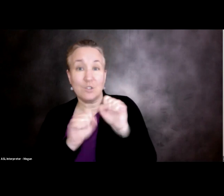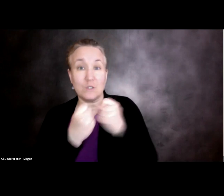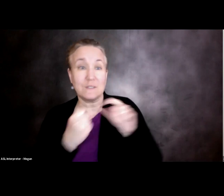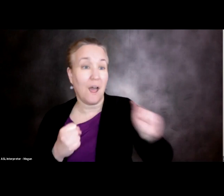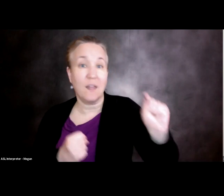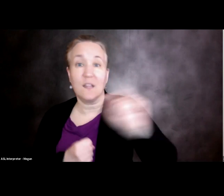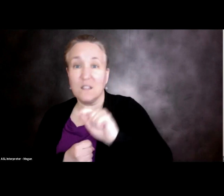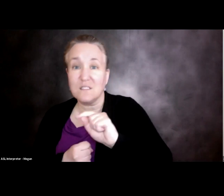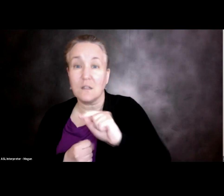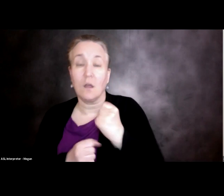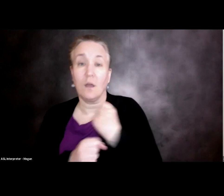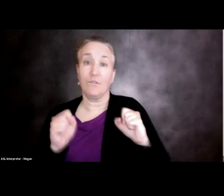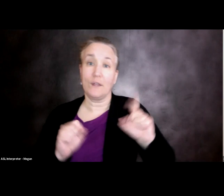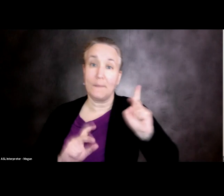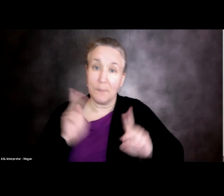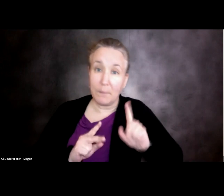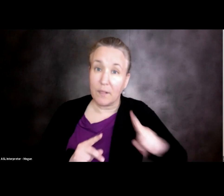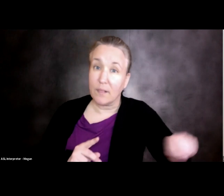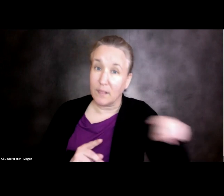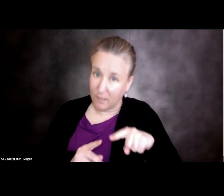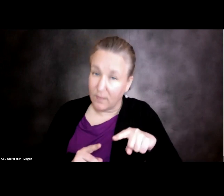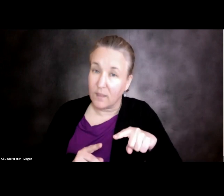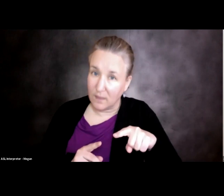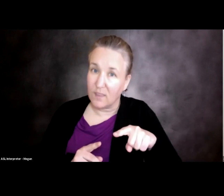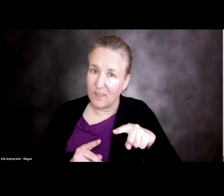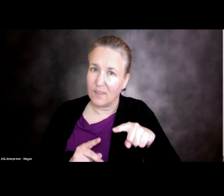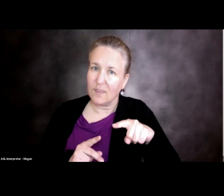freed people presented and embodied new questions